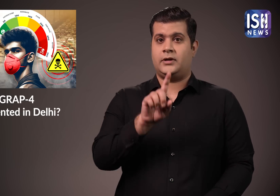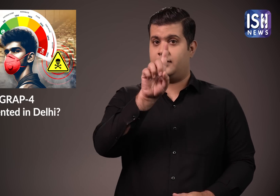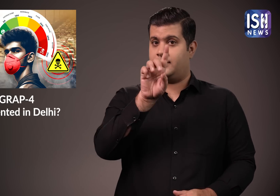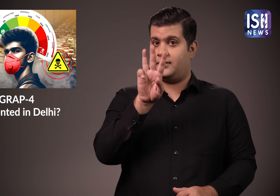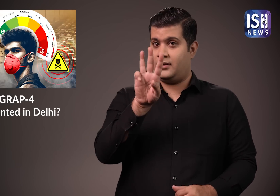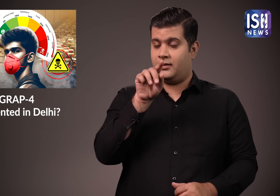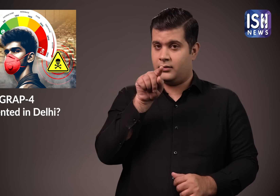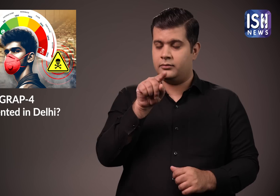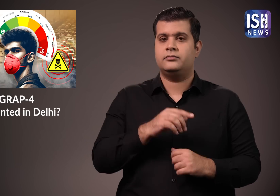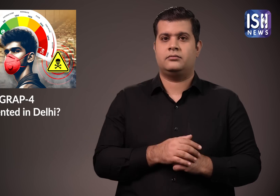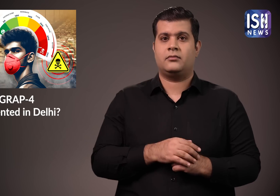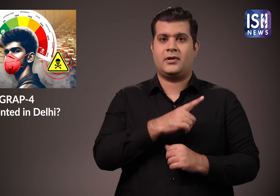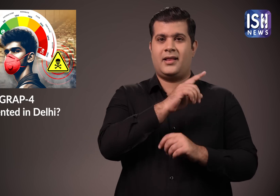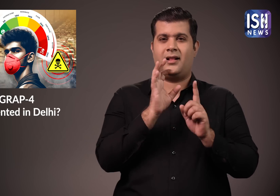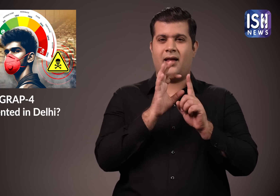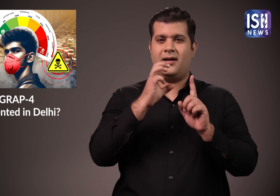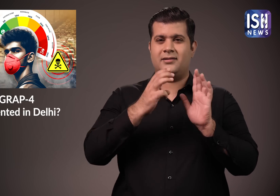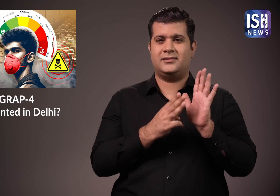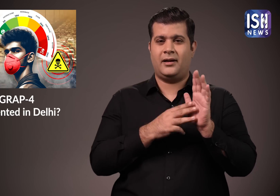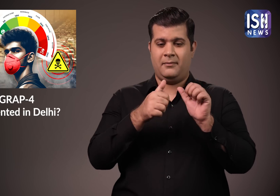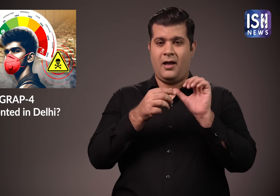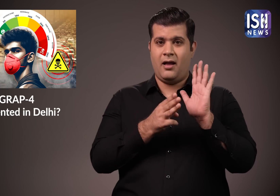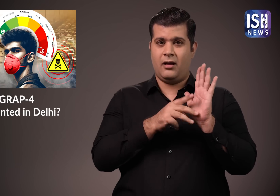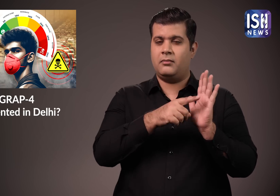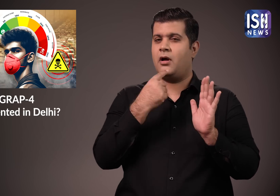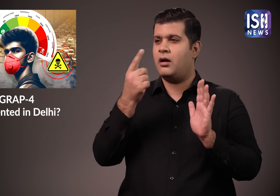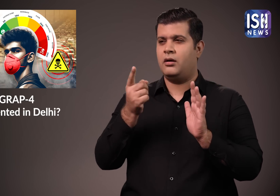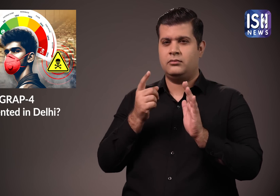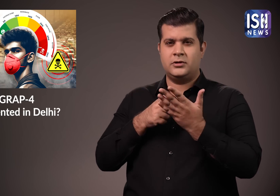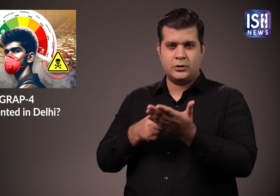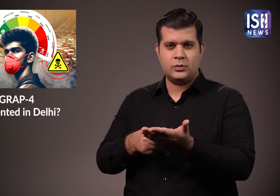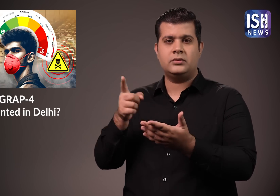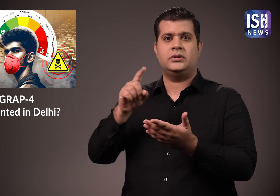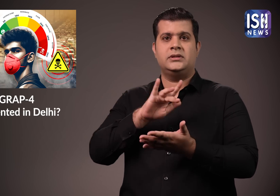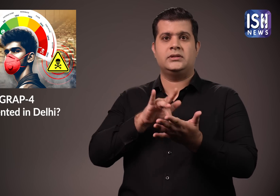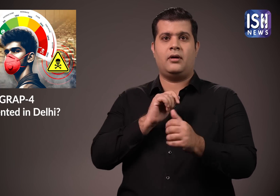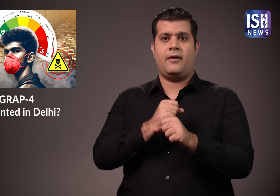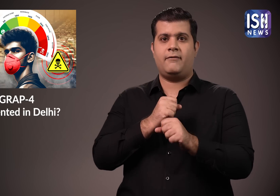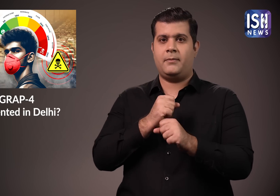13. CM Atishi Marlena has requested the Central Government